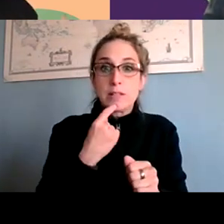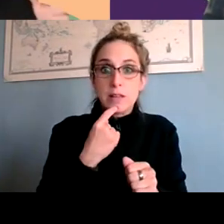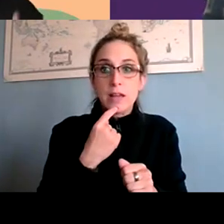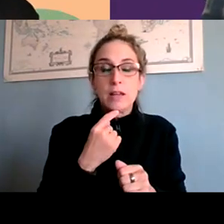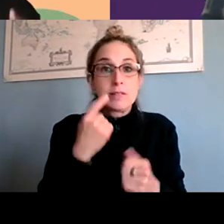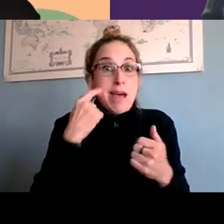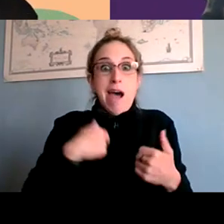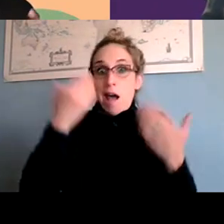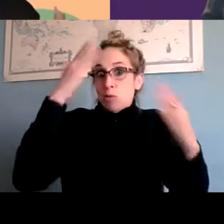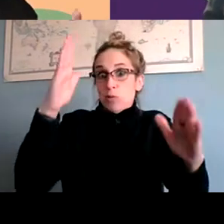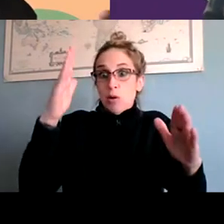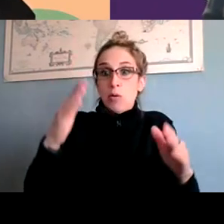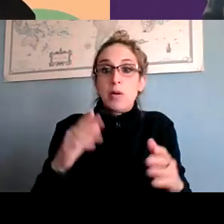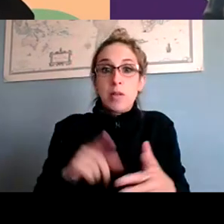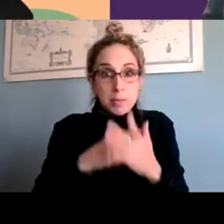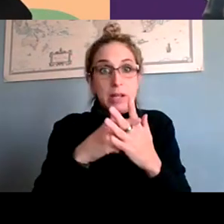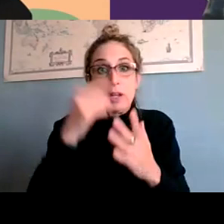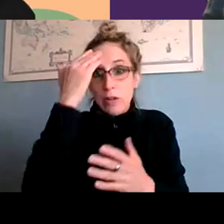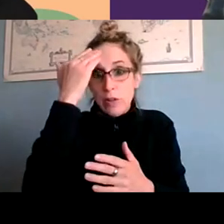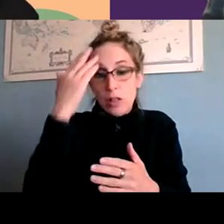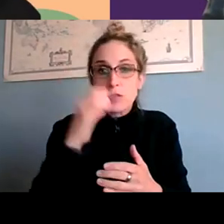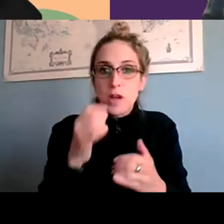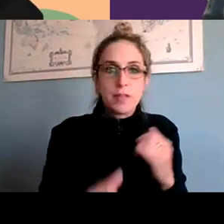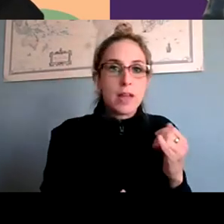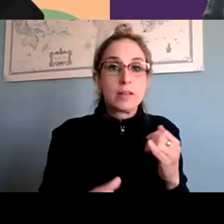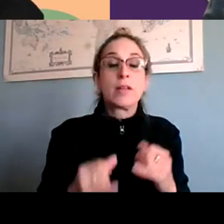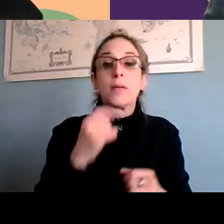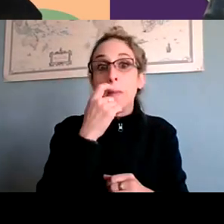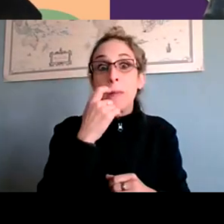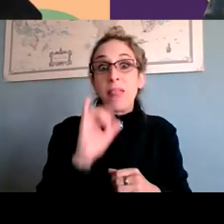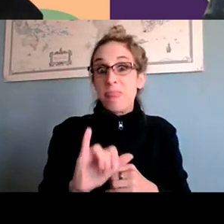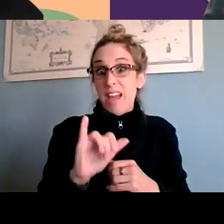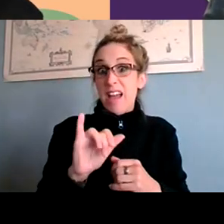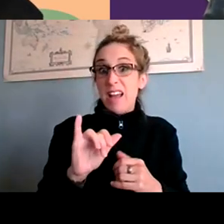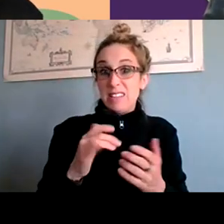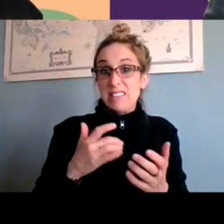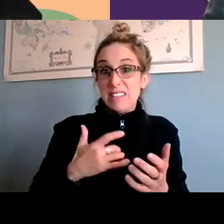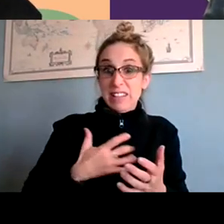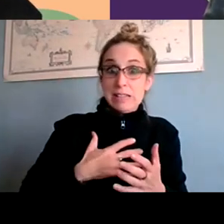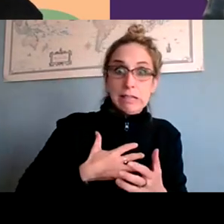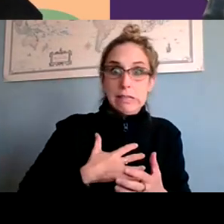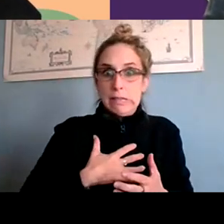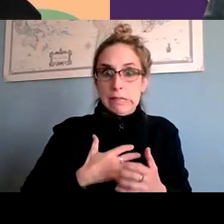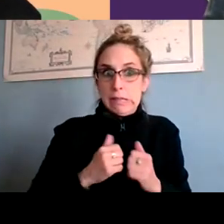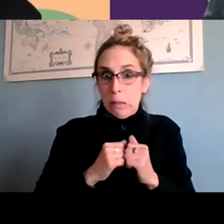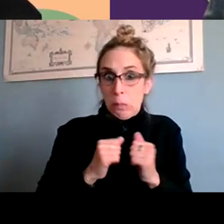Kyle Livie (he/him/his): As the beginning of knowledge, not the end, and so, but that's a kind of vulnerability that I think a lot of academics struggle with.